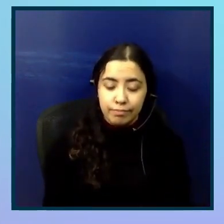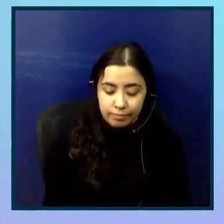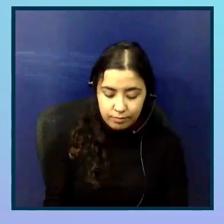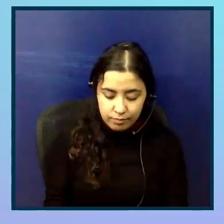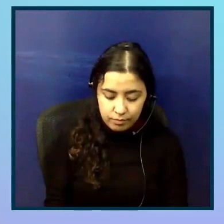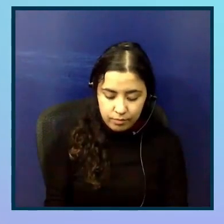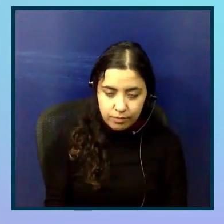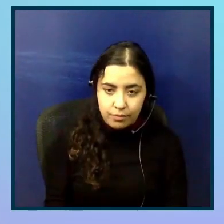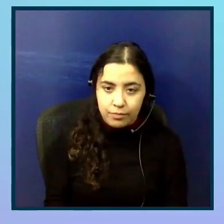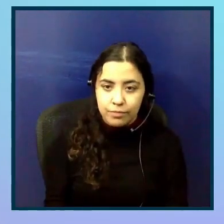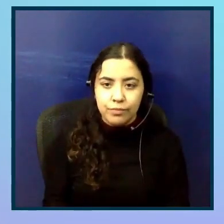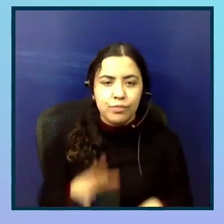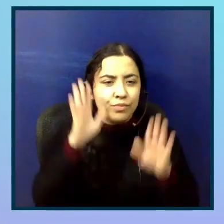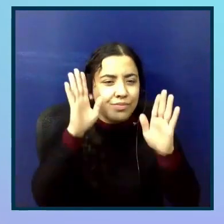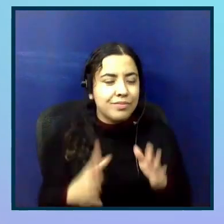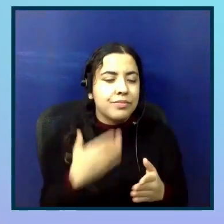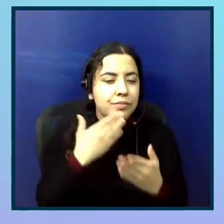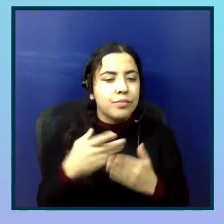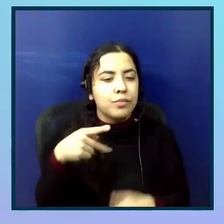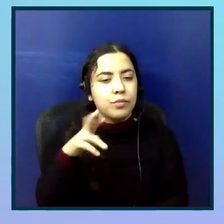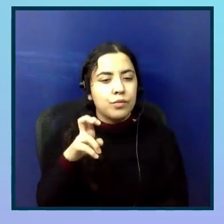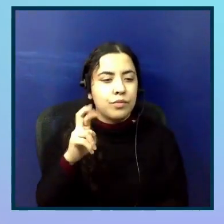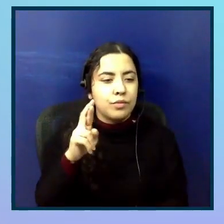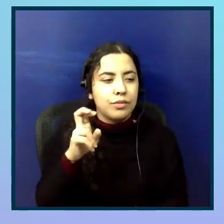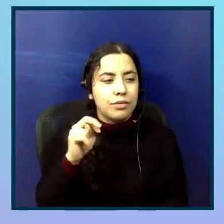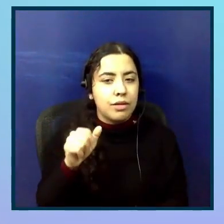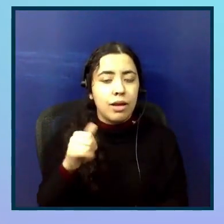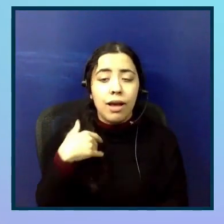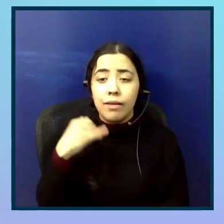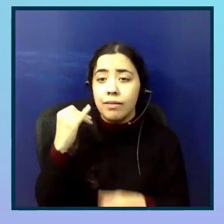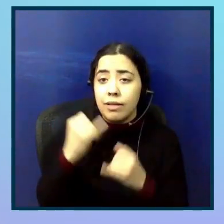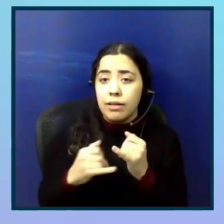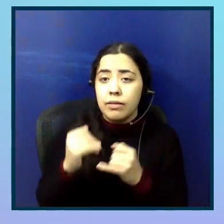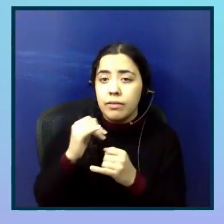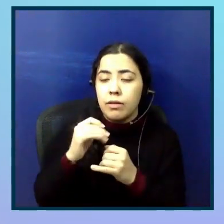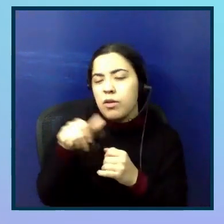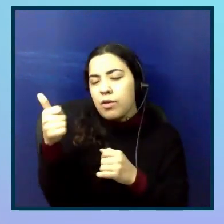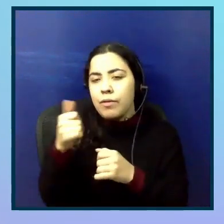Great. Thank you, Prerna. And there is a follow up question here on SAS-C.